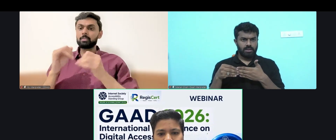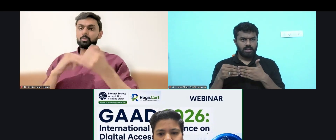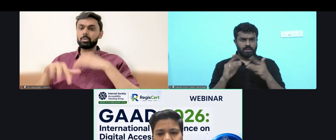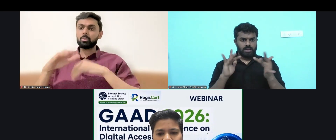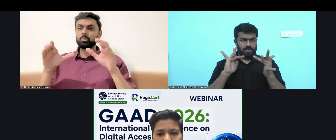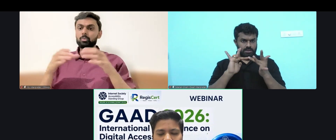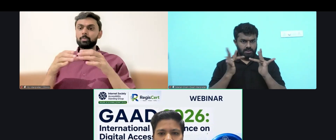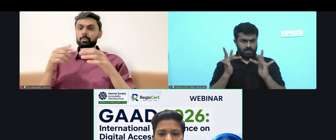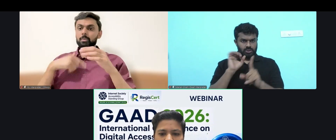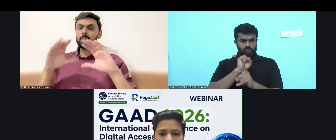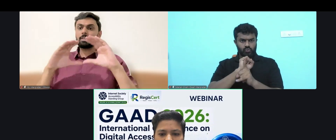for Diverse Learners.